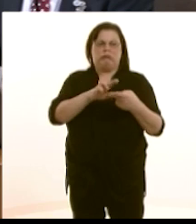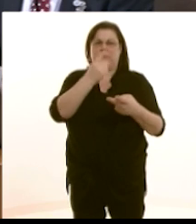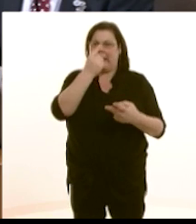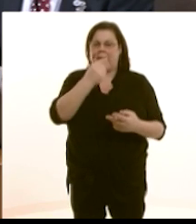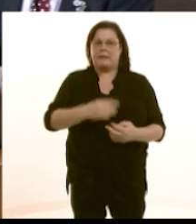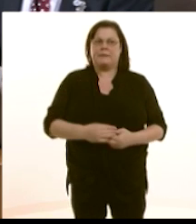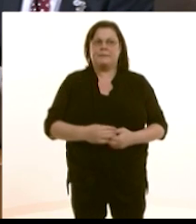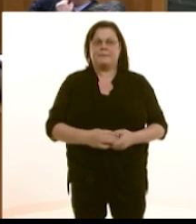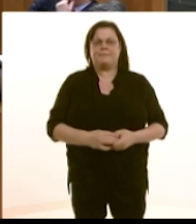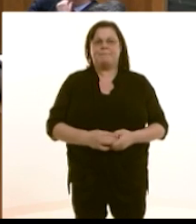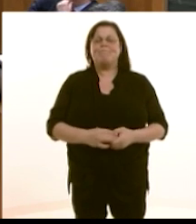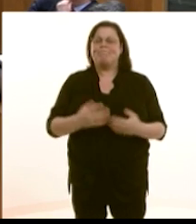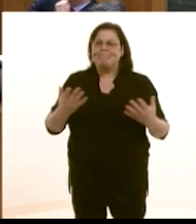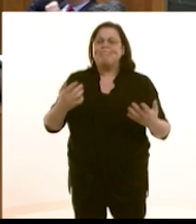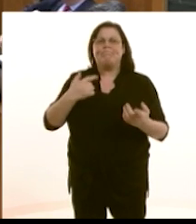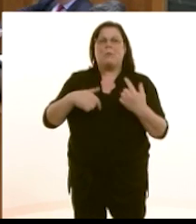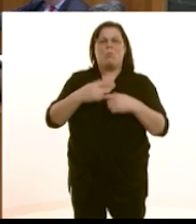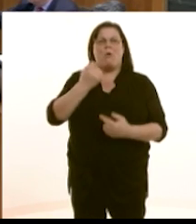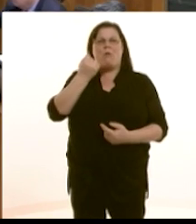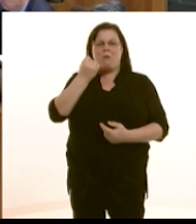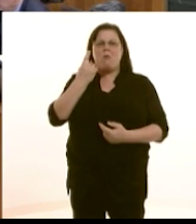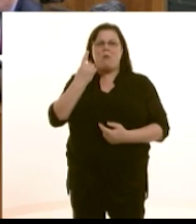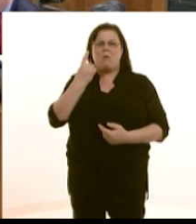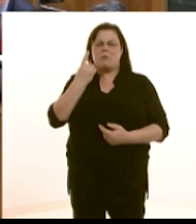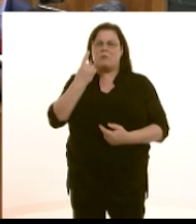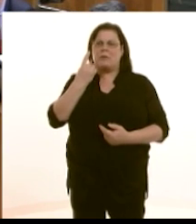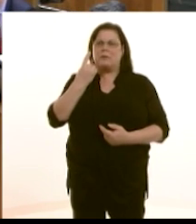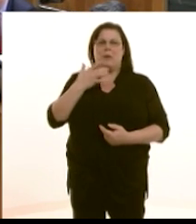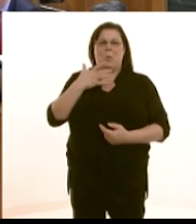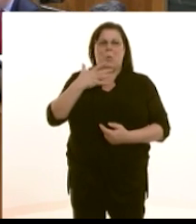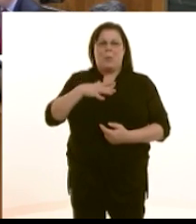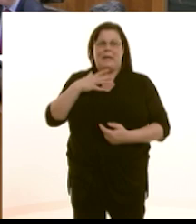Carwyn Jones: Yes, we recognise, of course, that we need to do work on business rates,